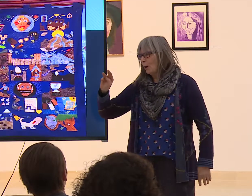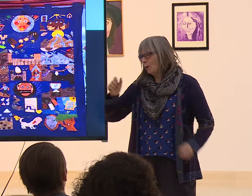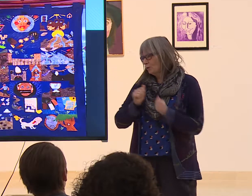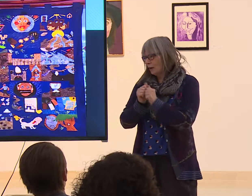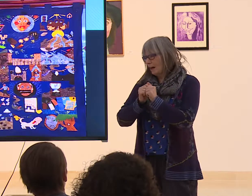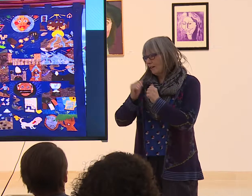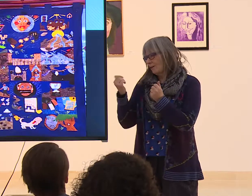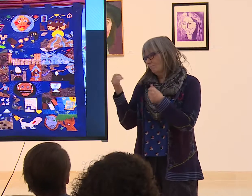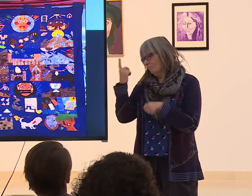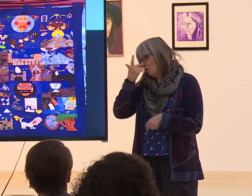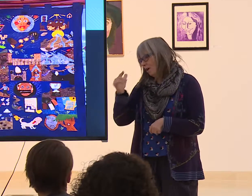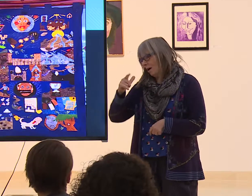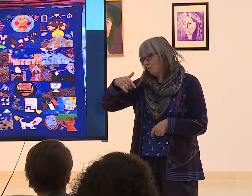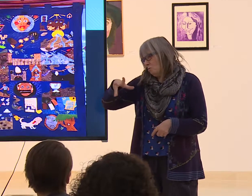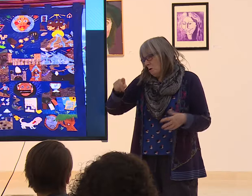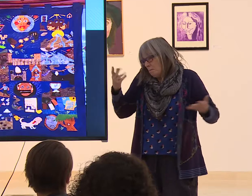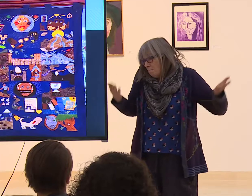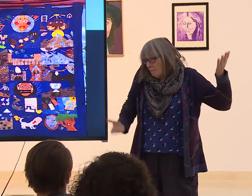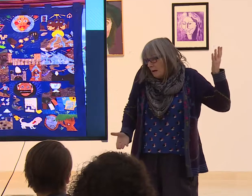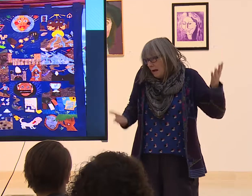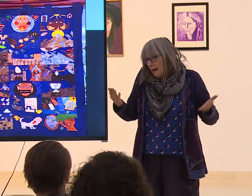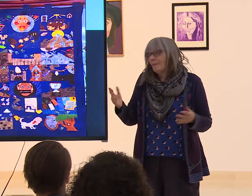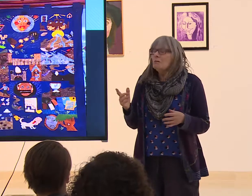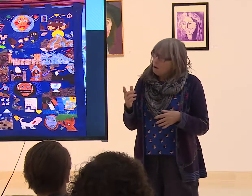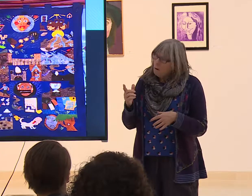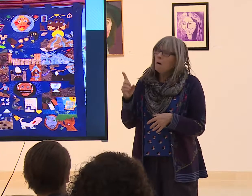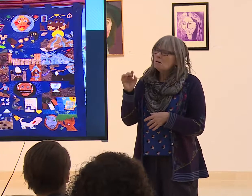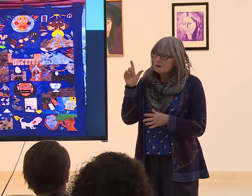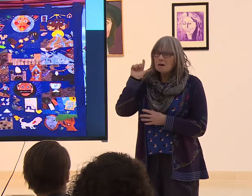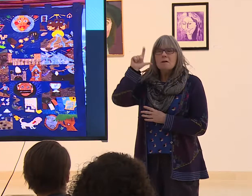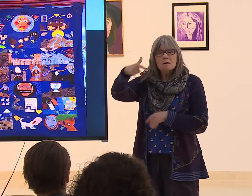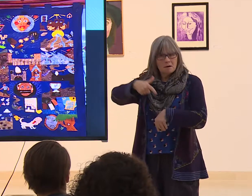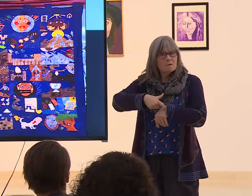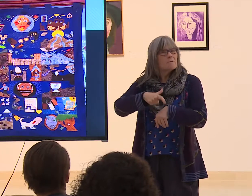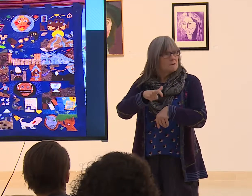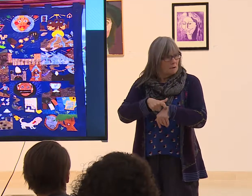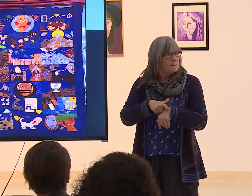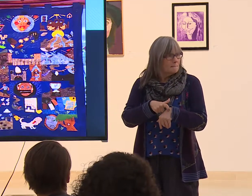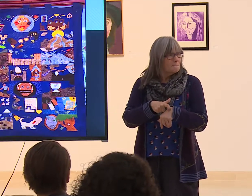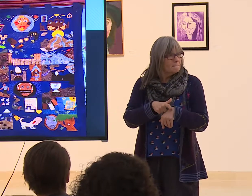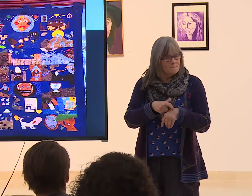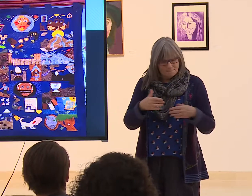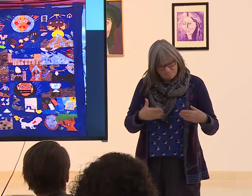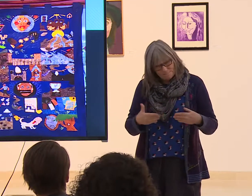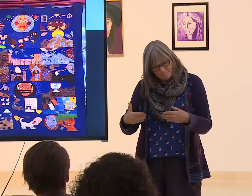My goal was to create all of them and then maybe, amongst different challenges, I would sew them all together,